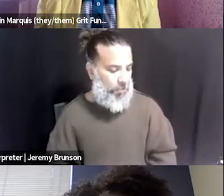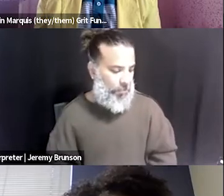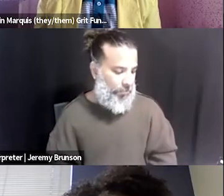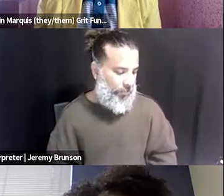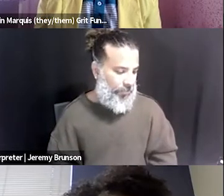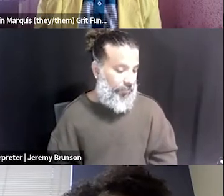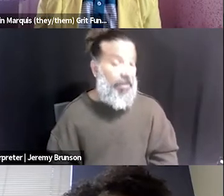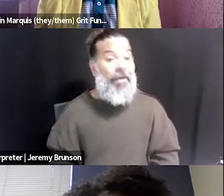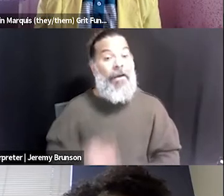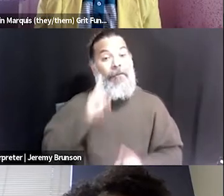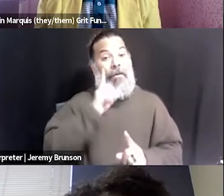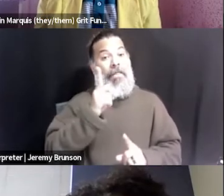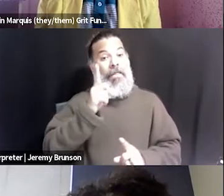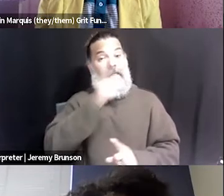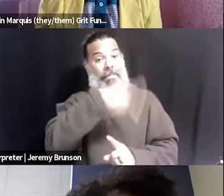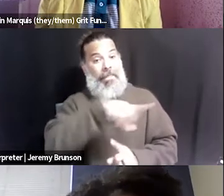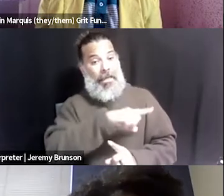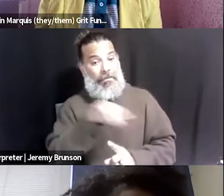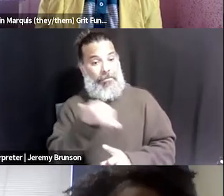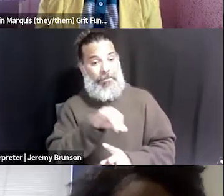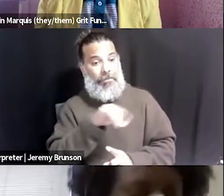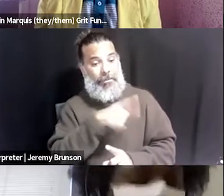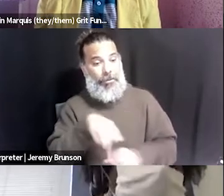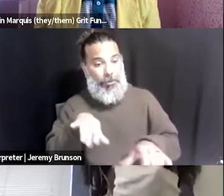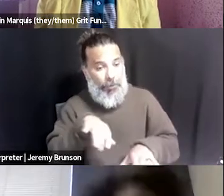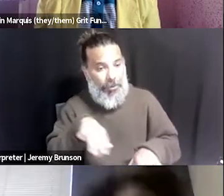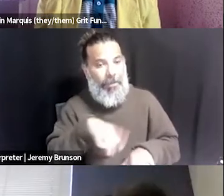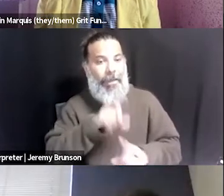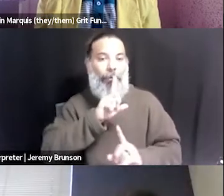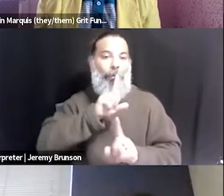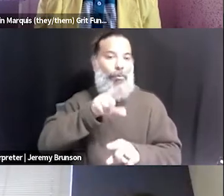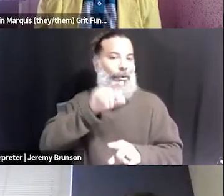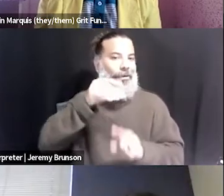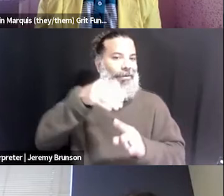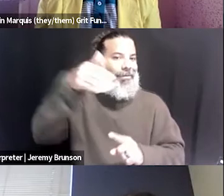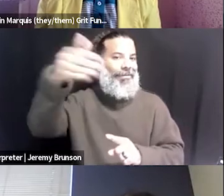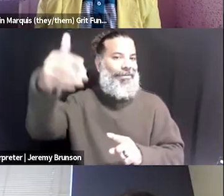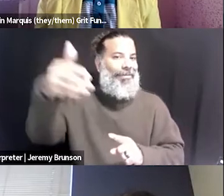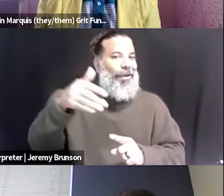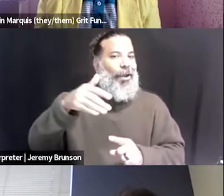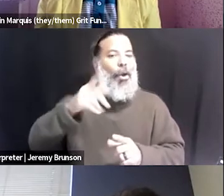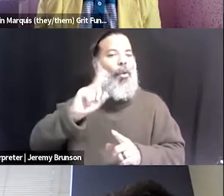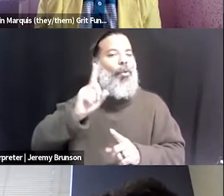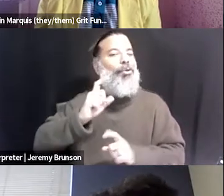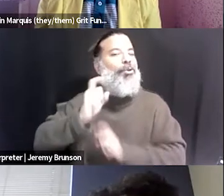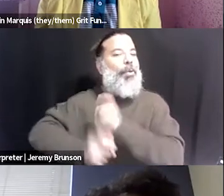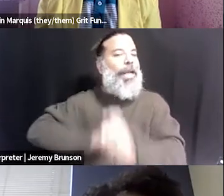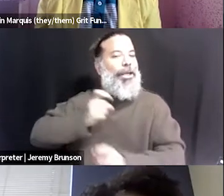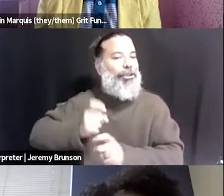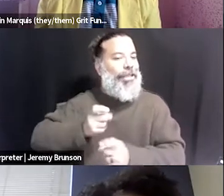And for them too, they have, they're doing it and going to report what are the donations they have spent.